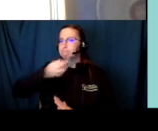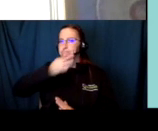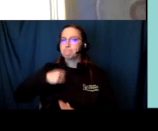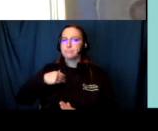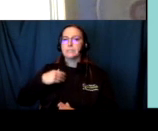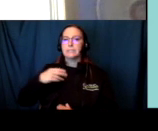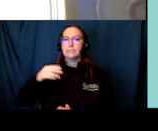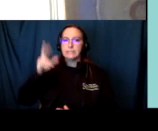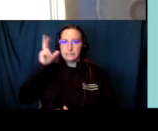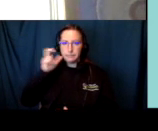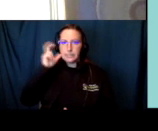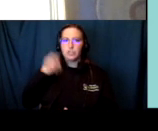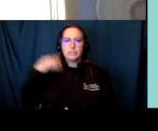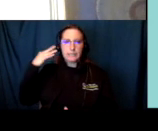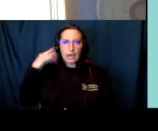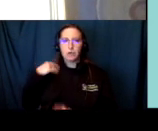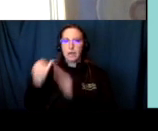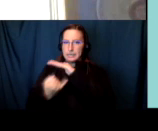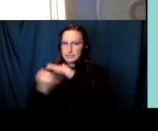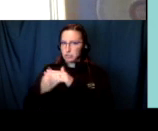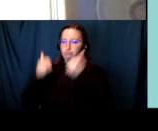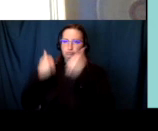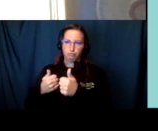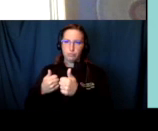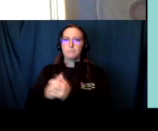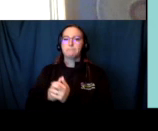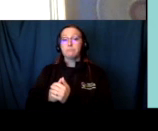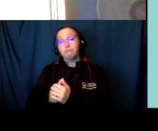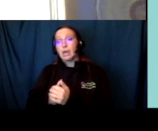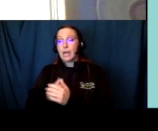and as I suspected, he is pretty high up on his